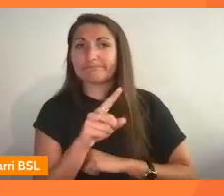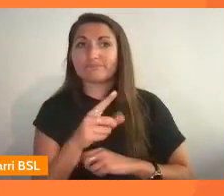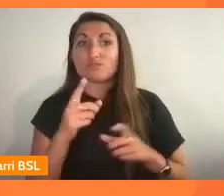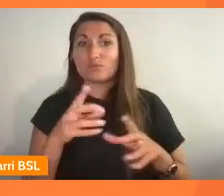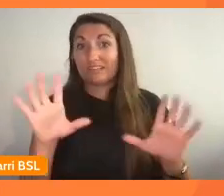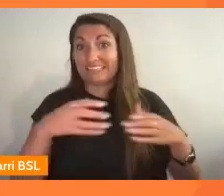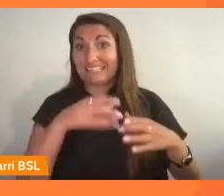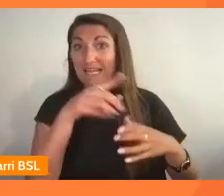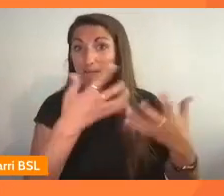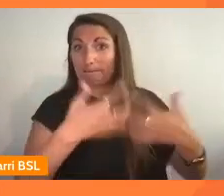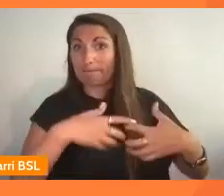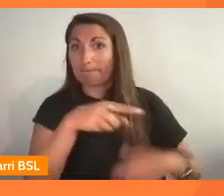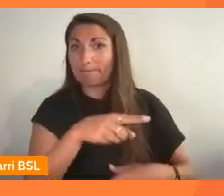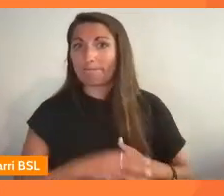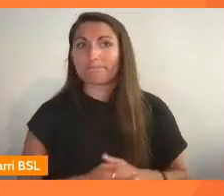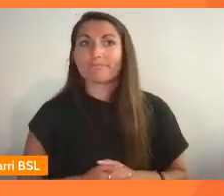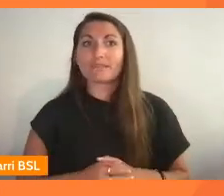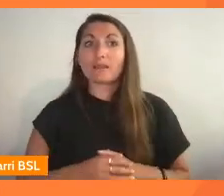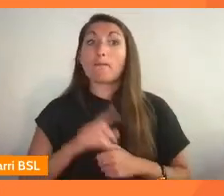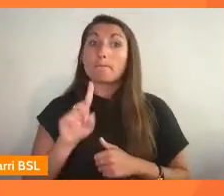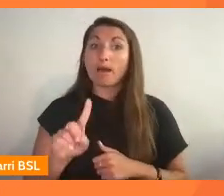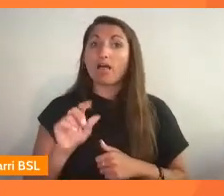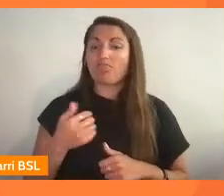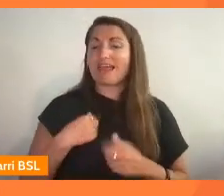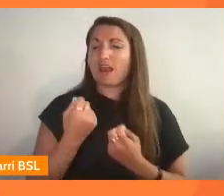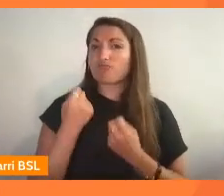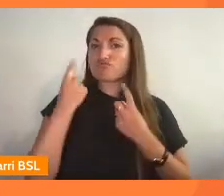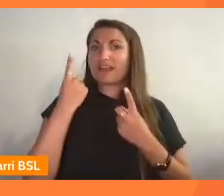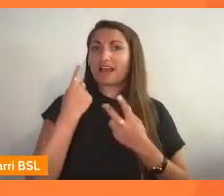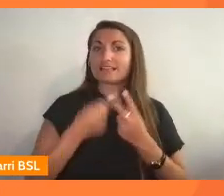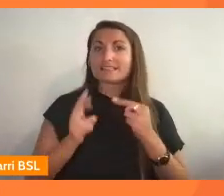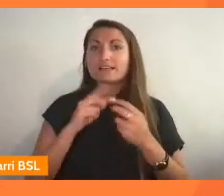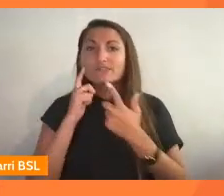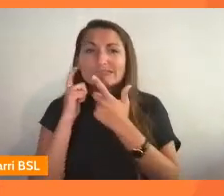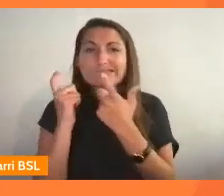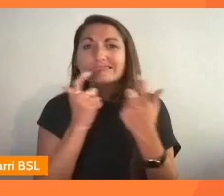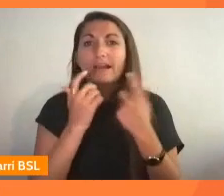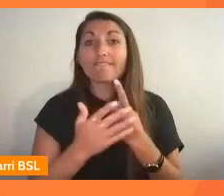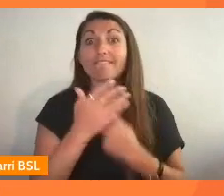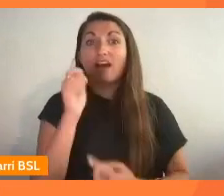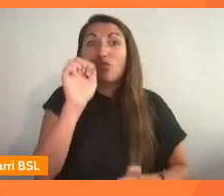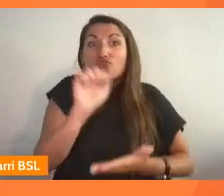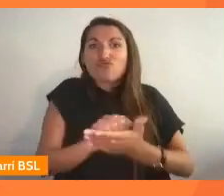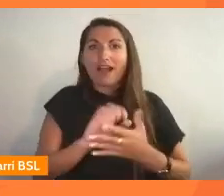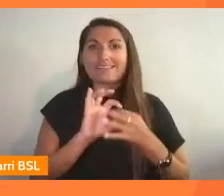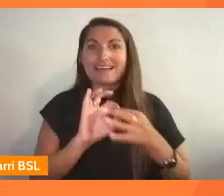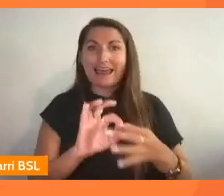And then, actually realising that if you find the right collaborators, you can do anything.